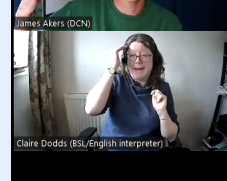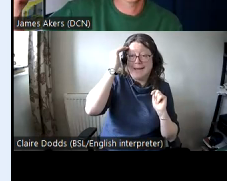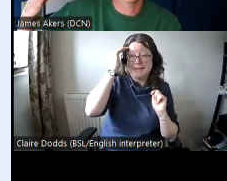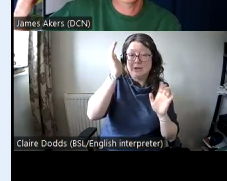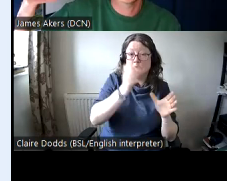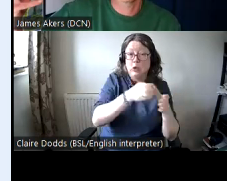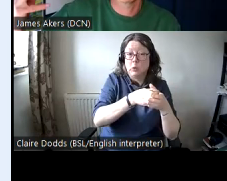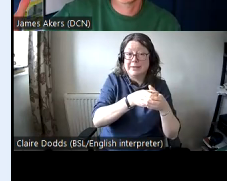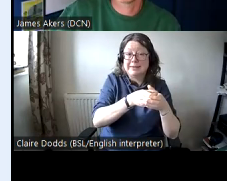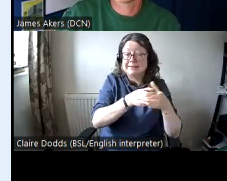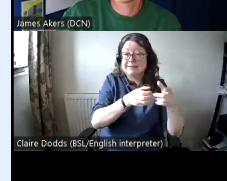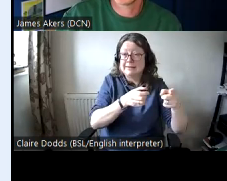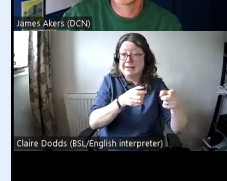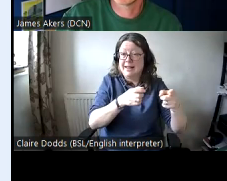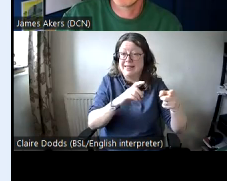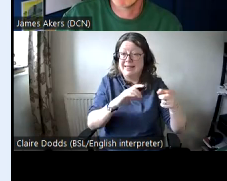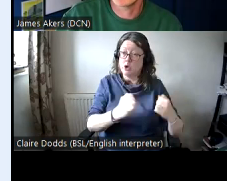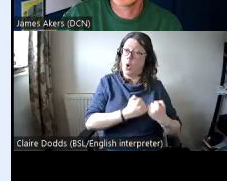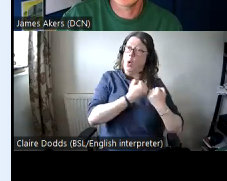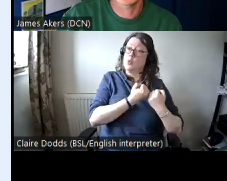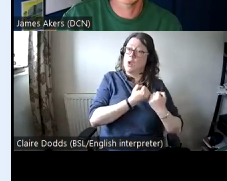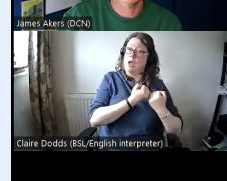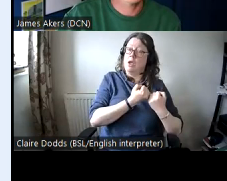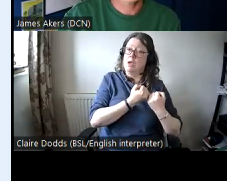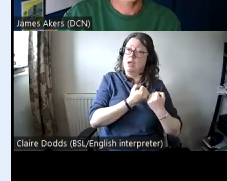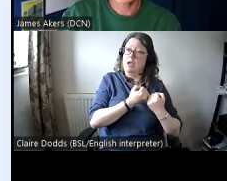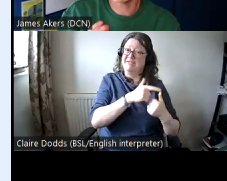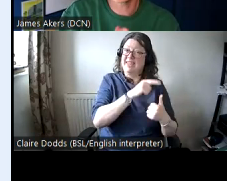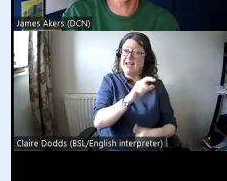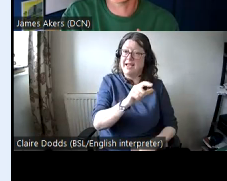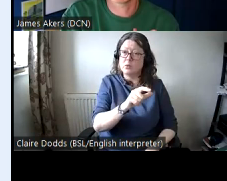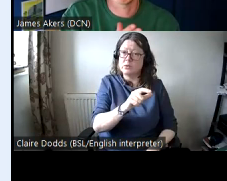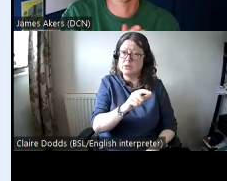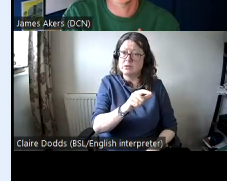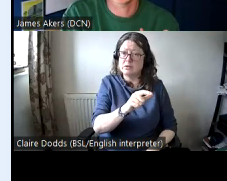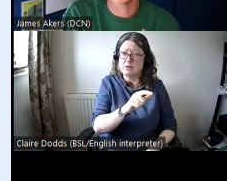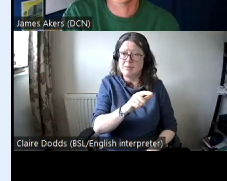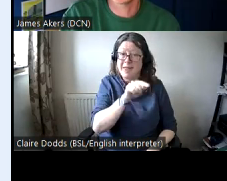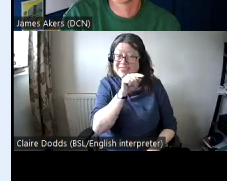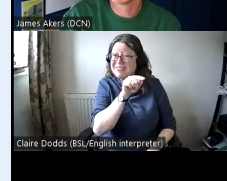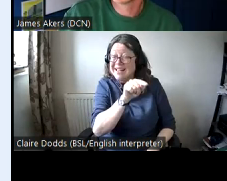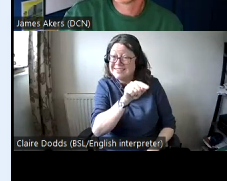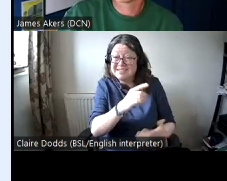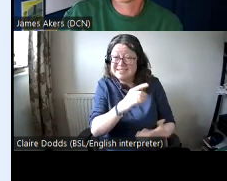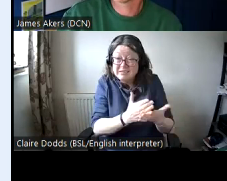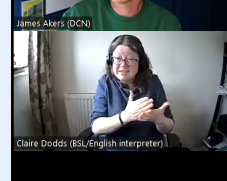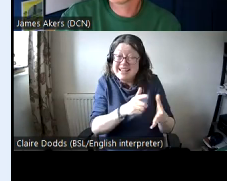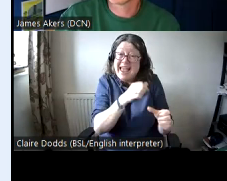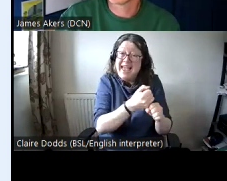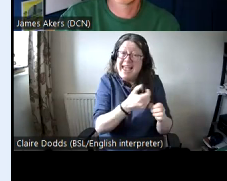that the Google Analytics 4 account is actually owned by Mind Unit, which was an agency. Underneath that,